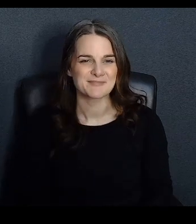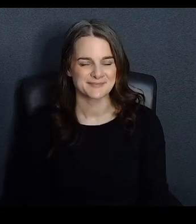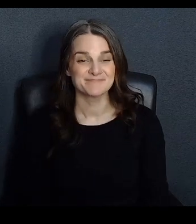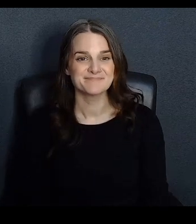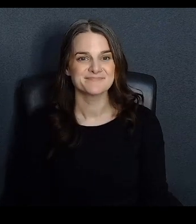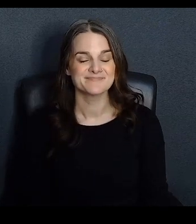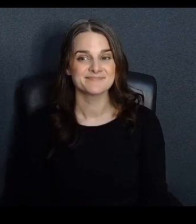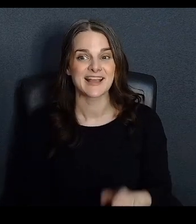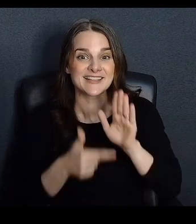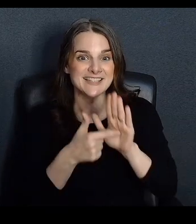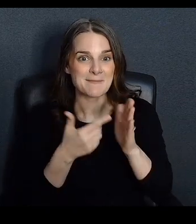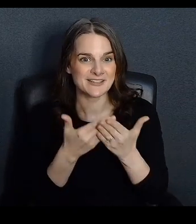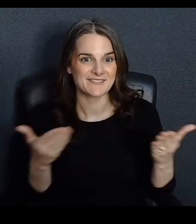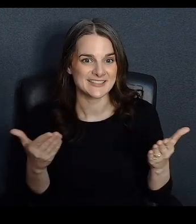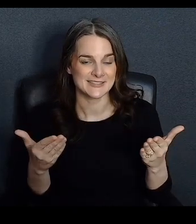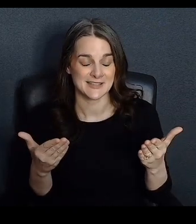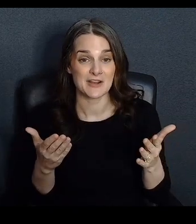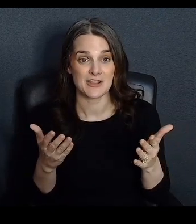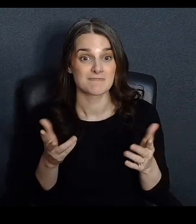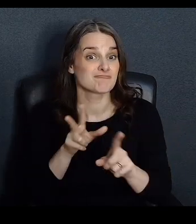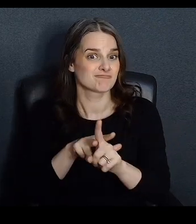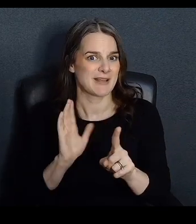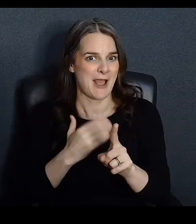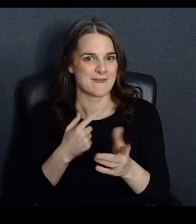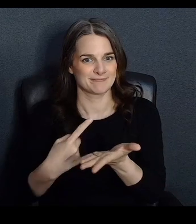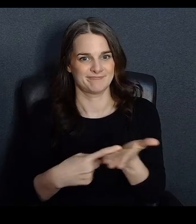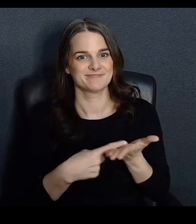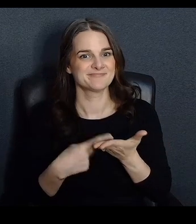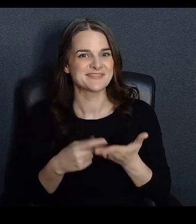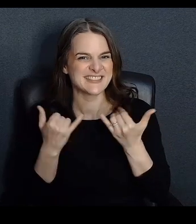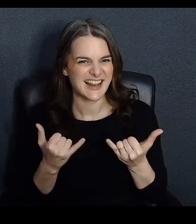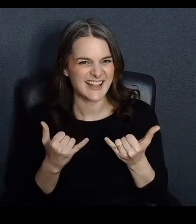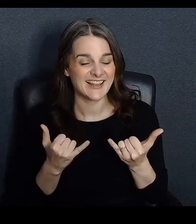Some examples of devices available from TechOWL that are relevant to our conversation today,